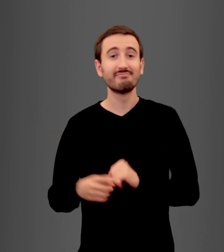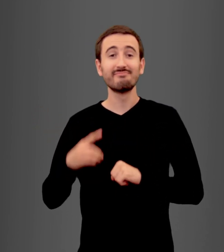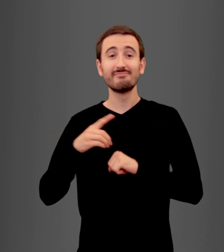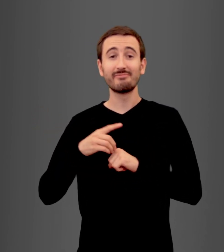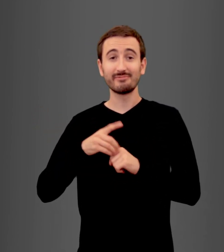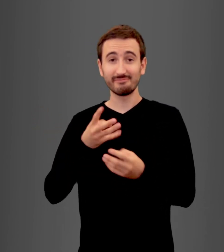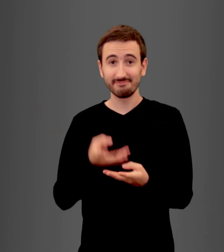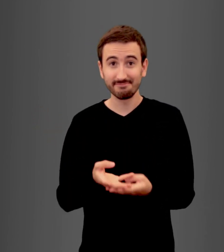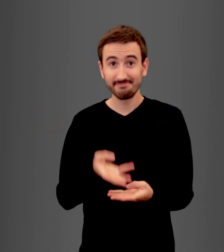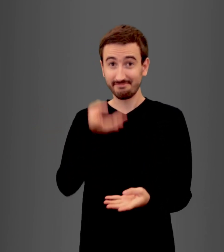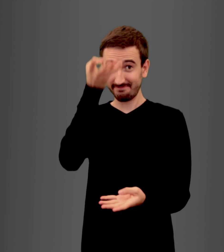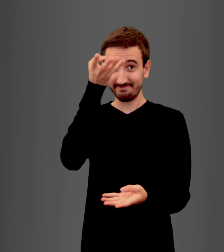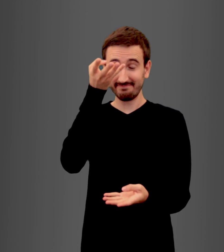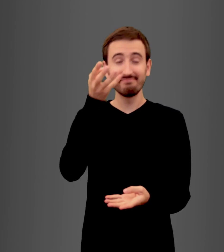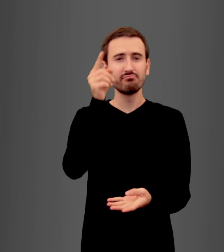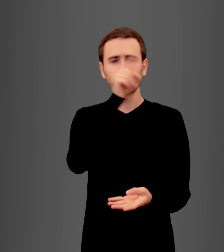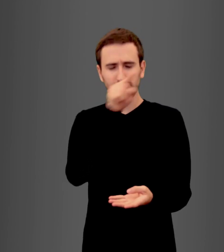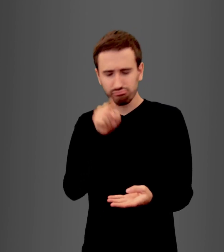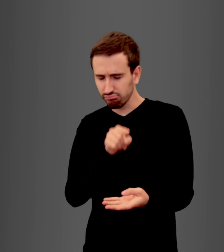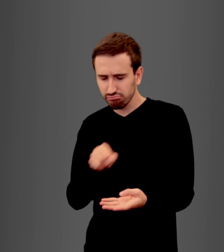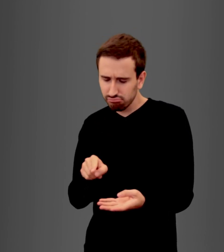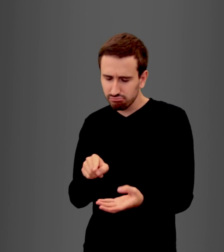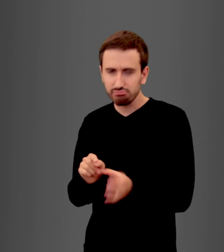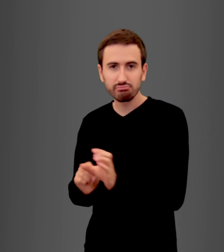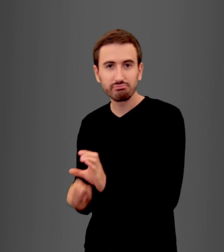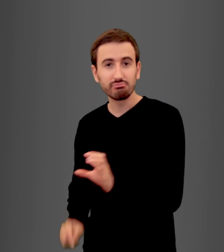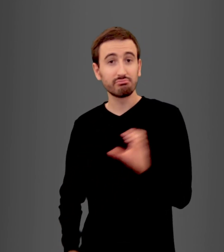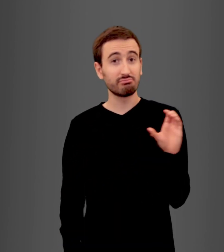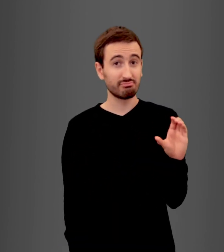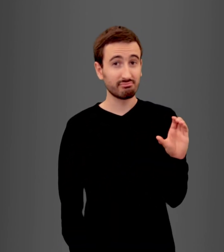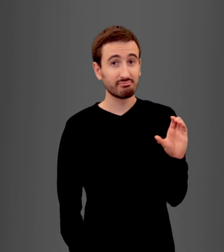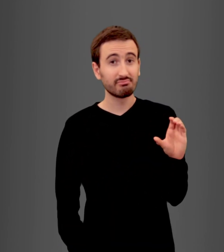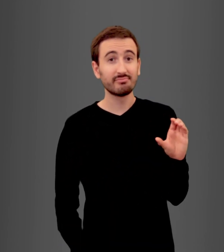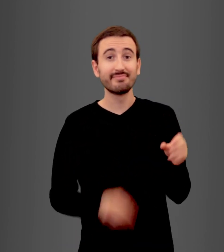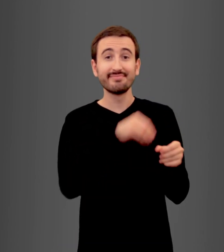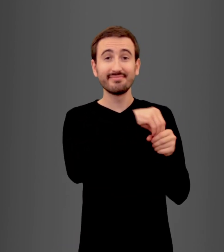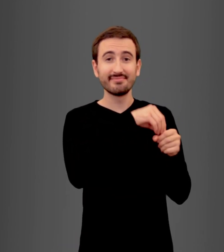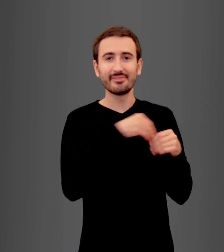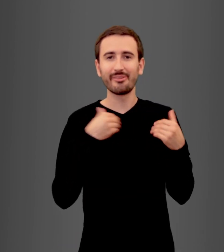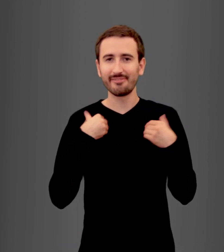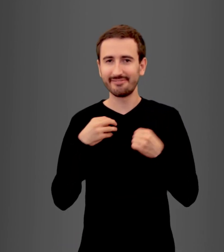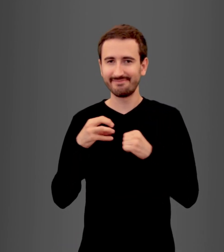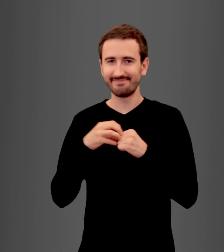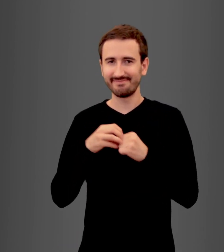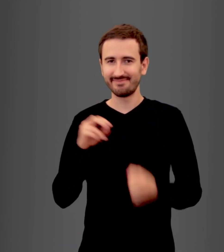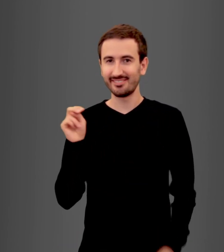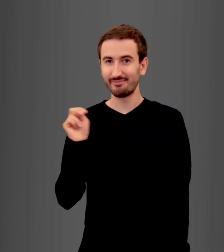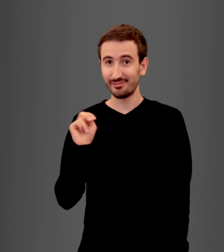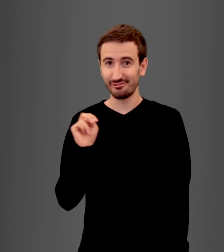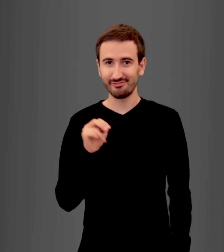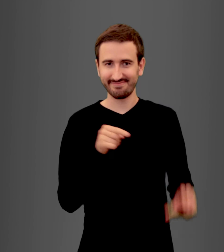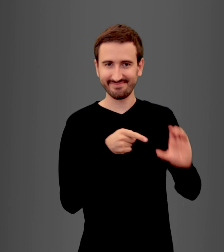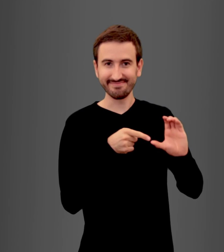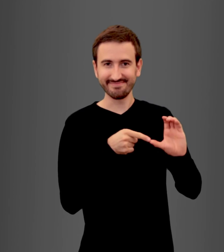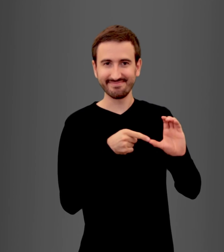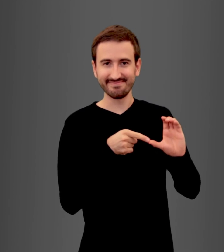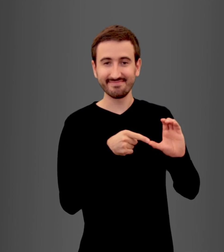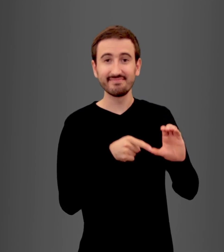Take a diamond lattice containing a nitrogen-vacancy center.